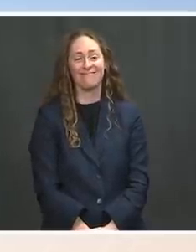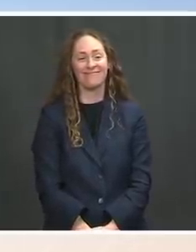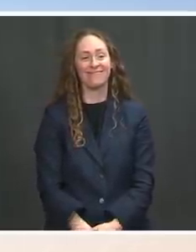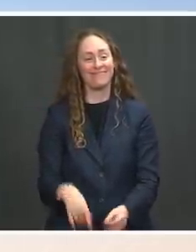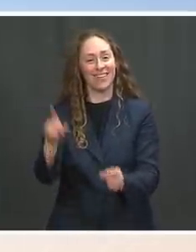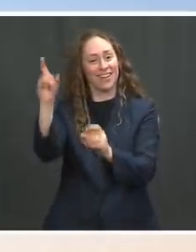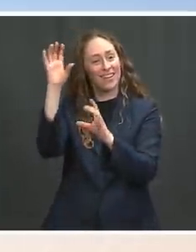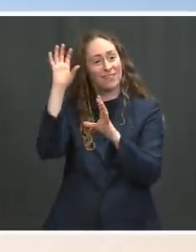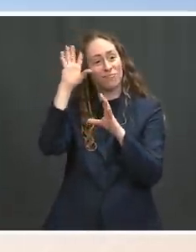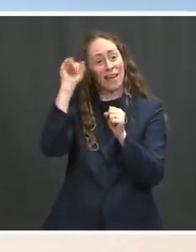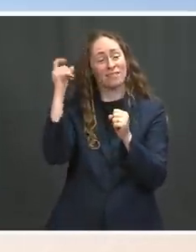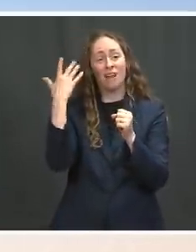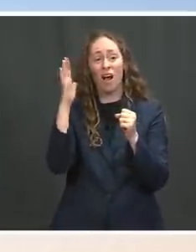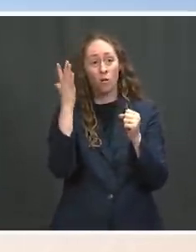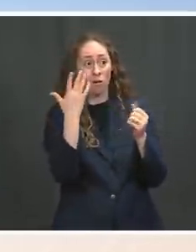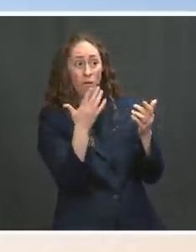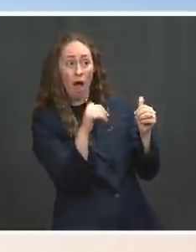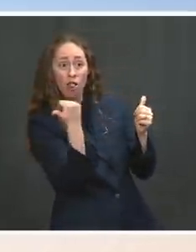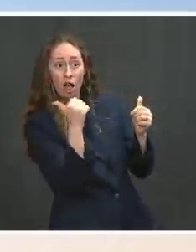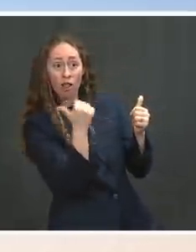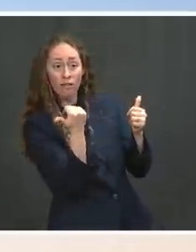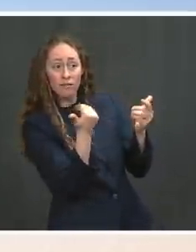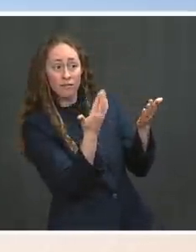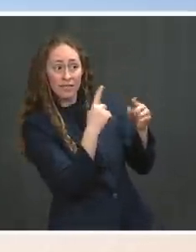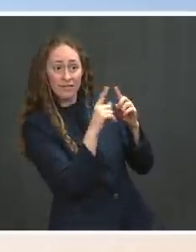We'll see what other ideas they have. Thanks, everyone.